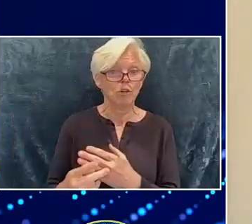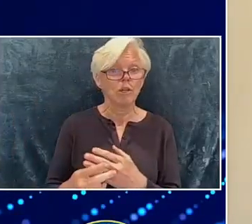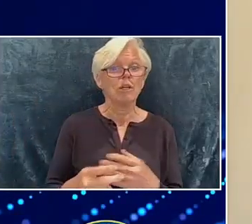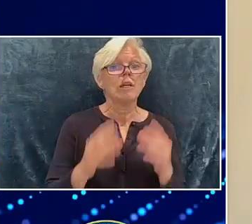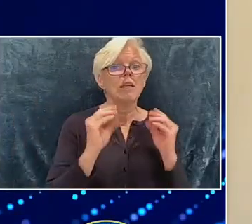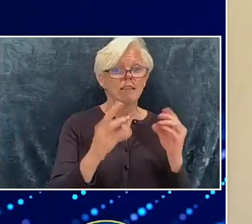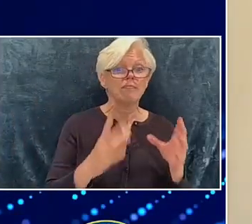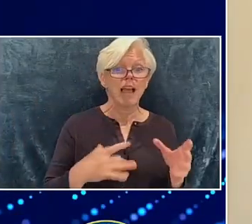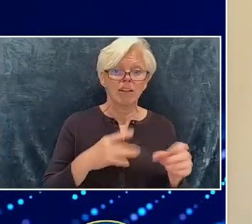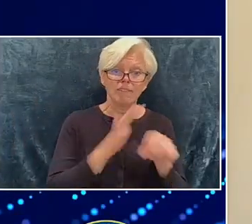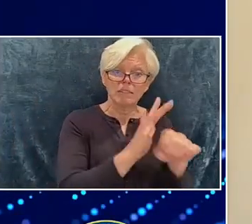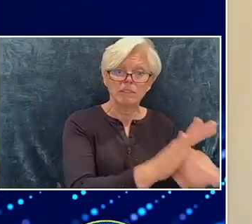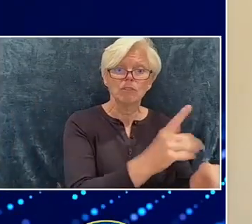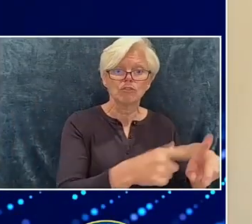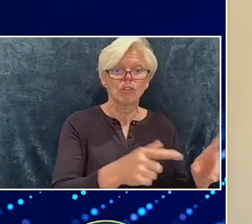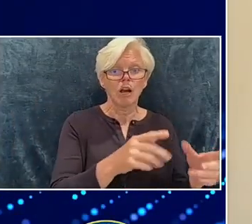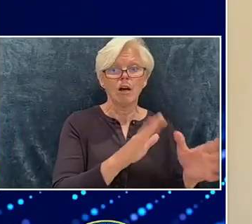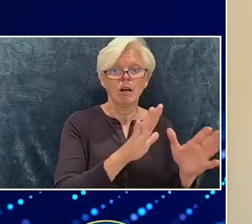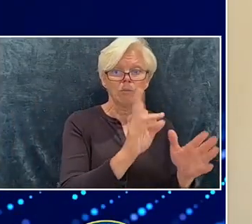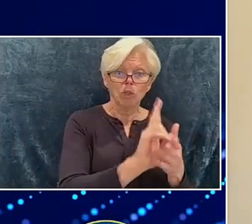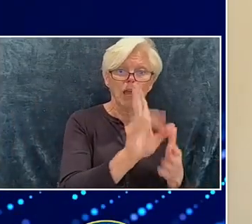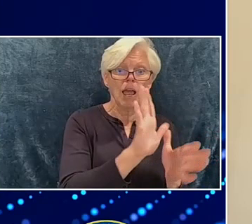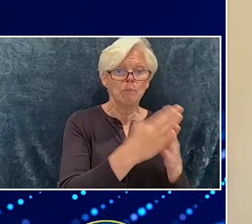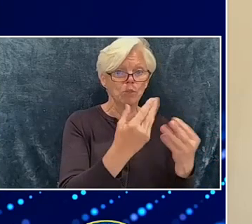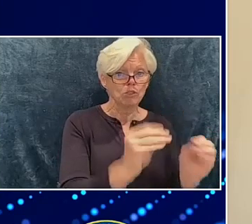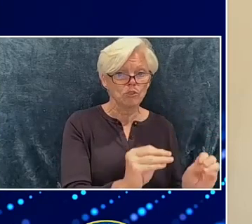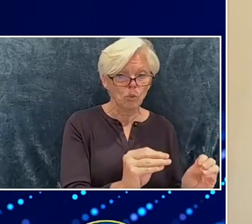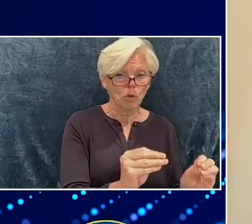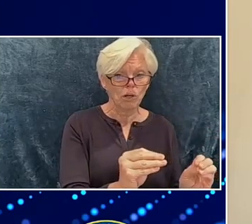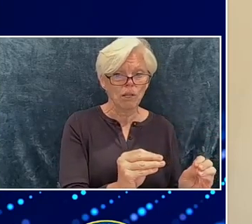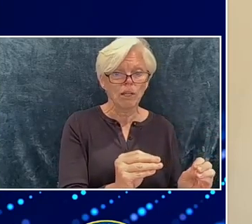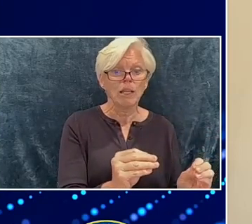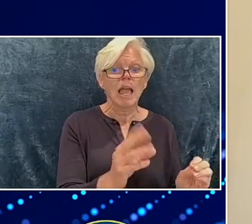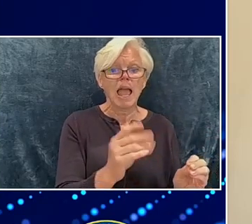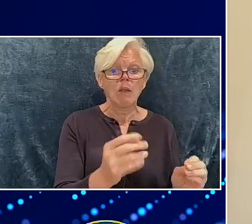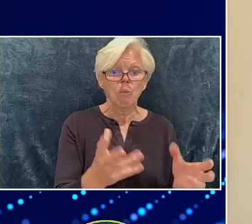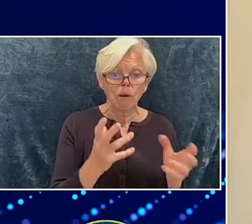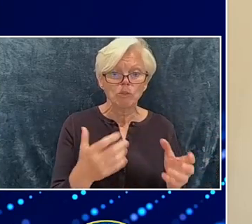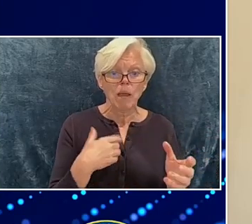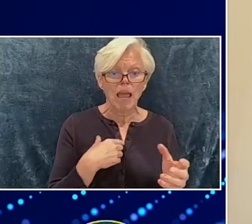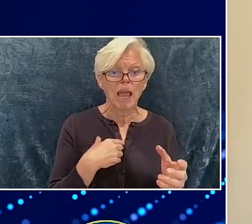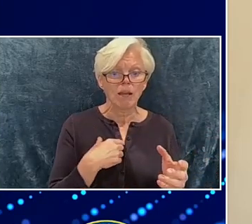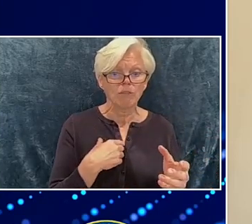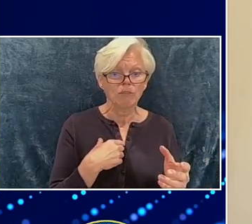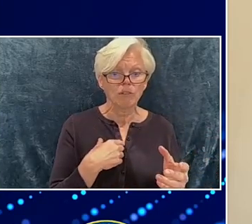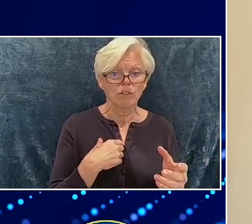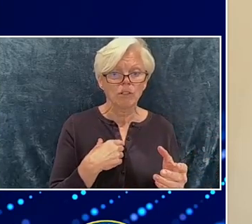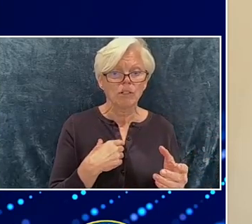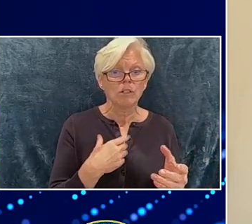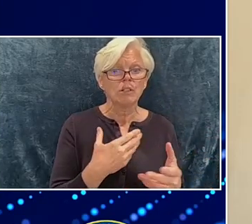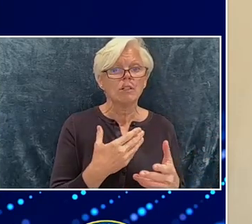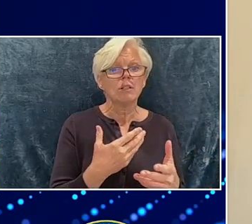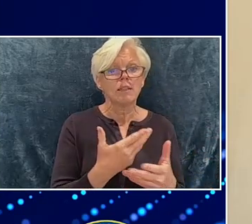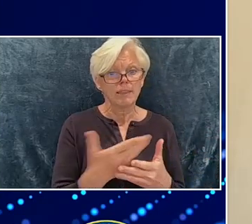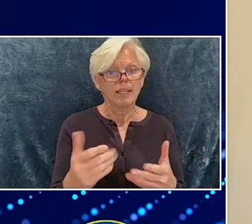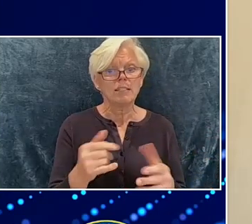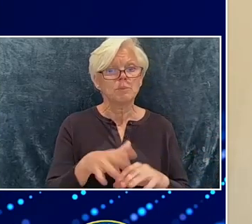university and bookstore, and a desire to have grades flow easily into the university's LMS, relented. That's a perfect example.